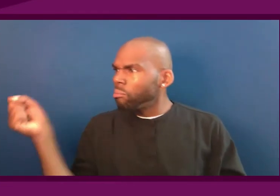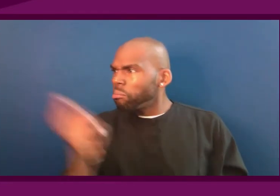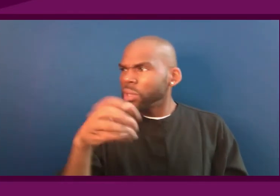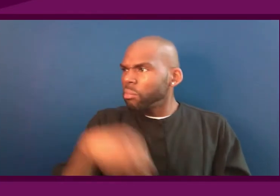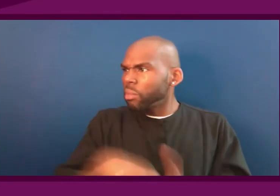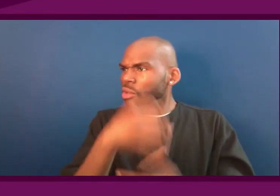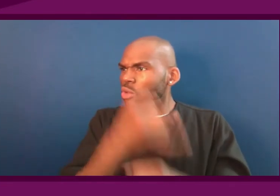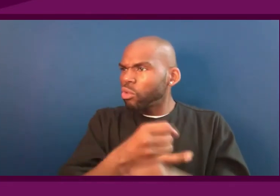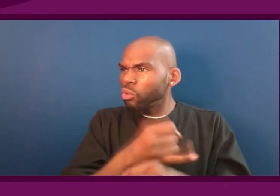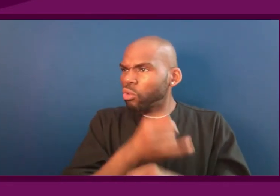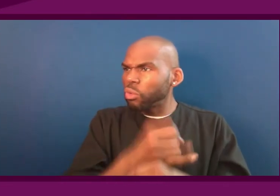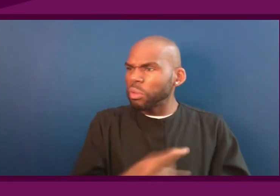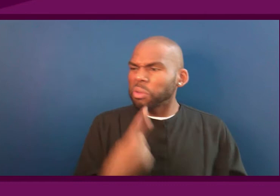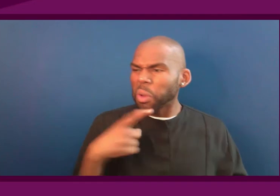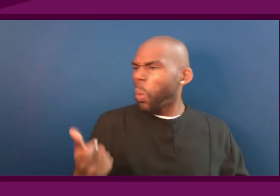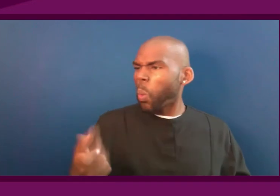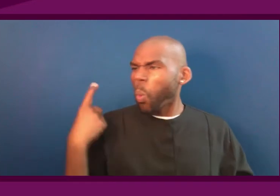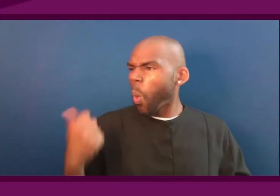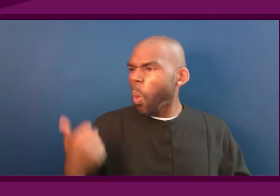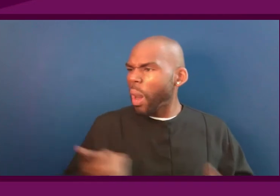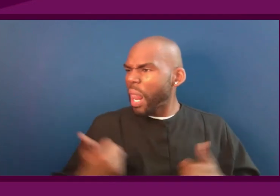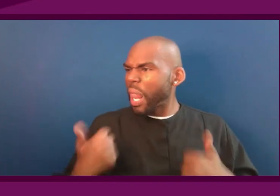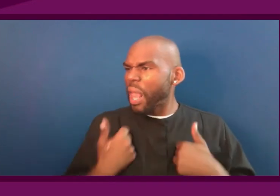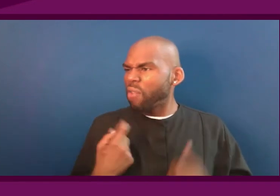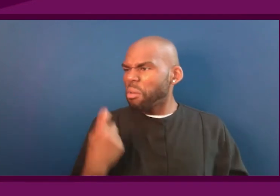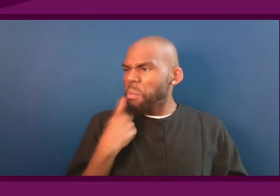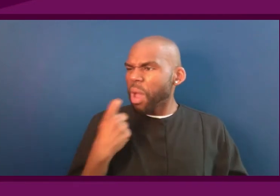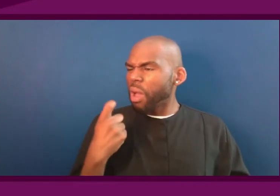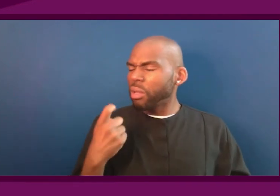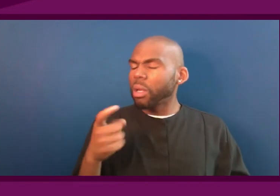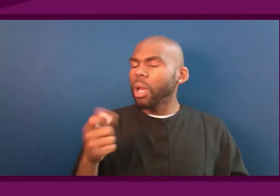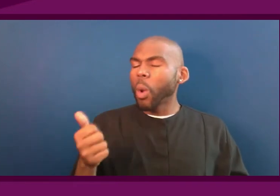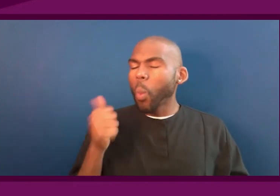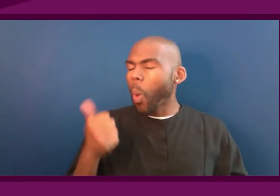disabilities. He's a wheelchair user. He has limited use of his upper and lower